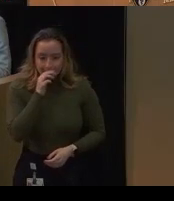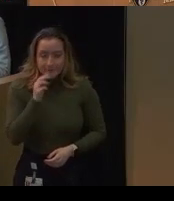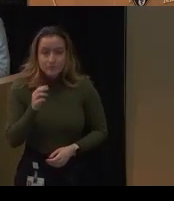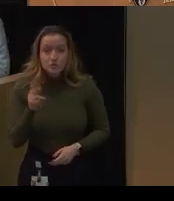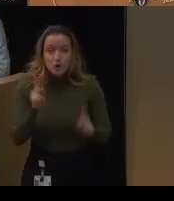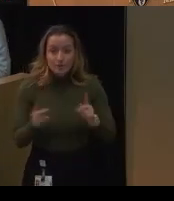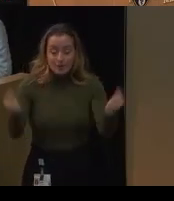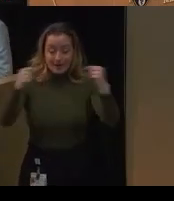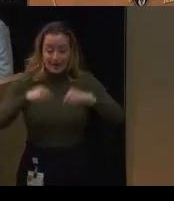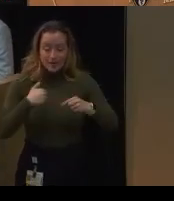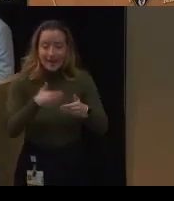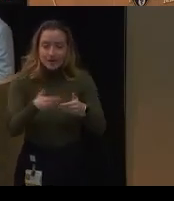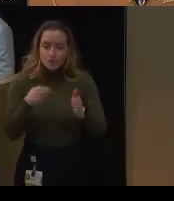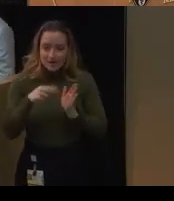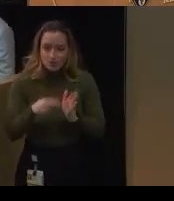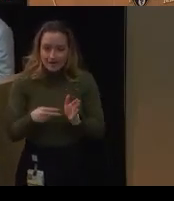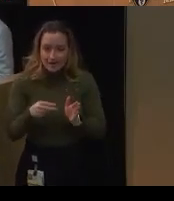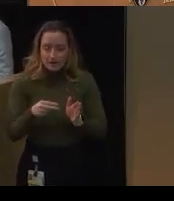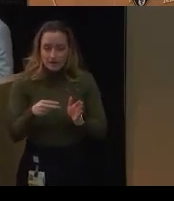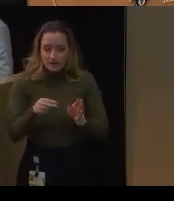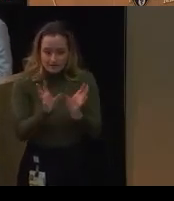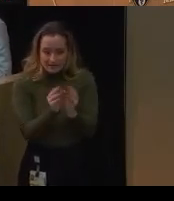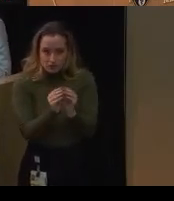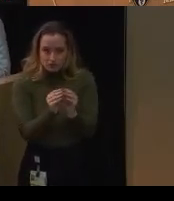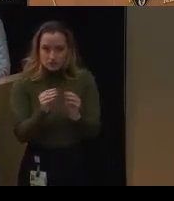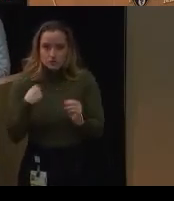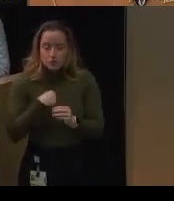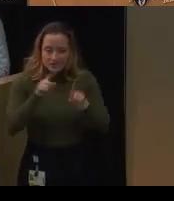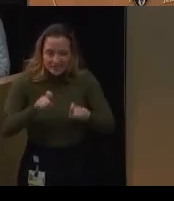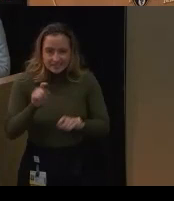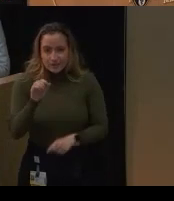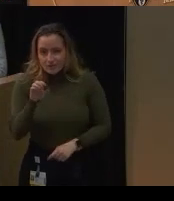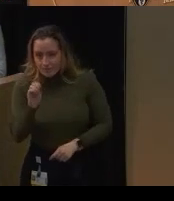a pre-reading session where we assessed theory of Mind empathy social functioning we assessed